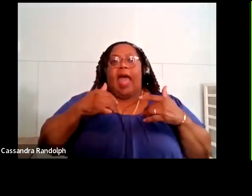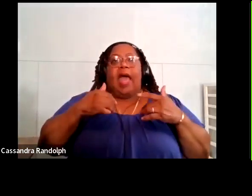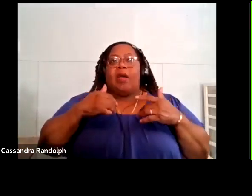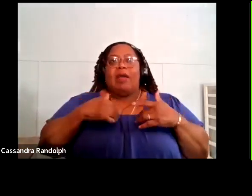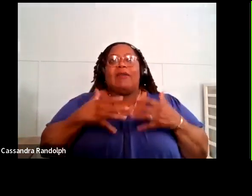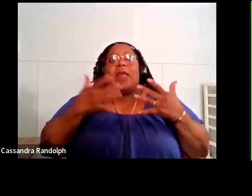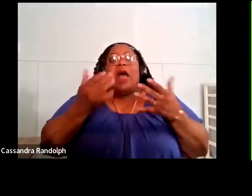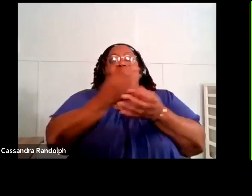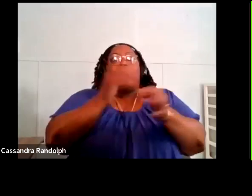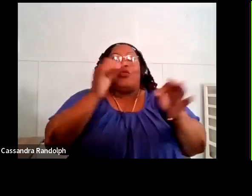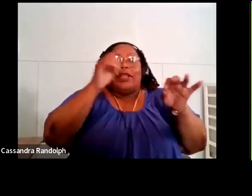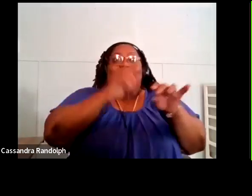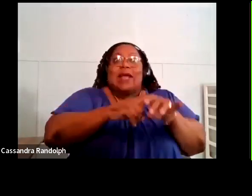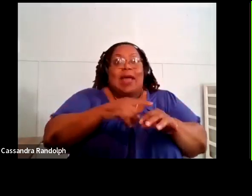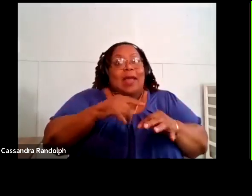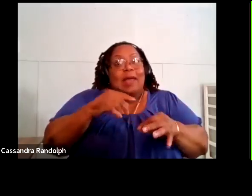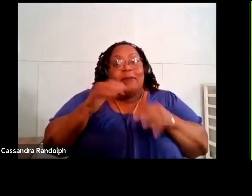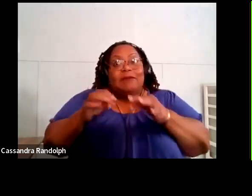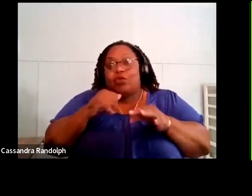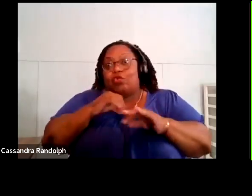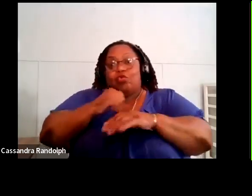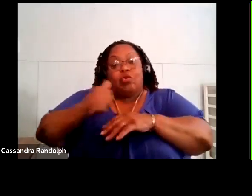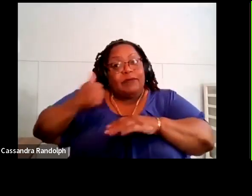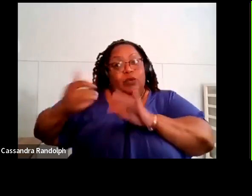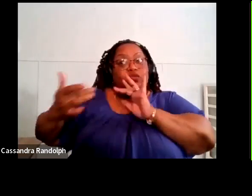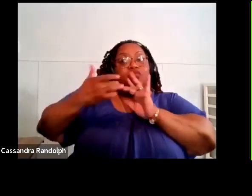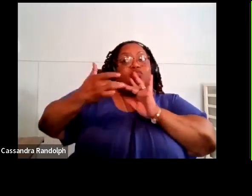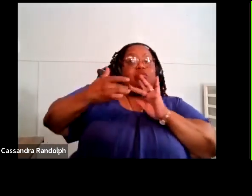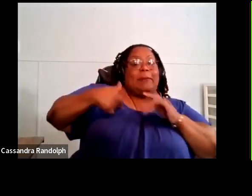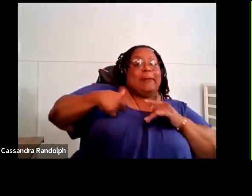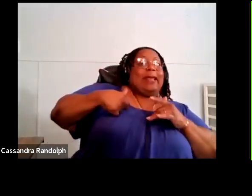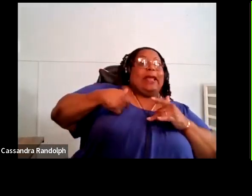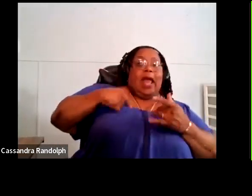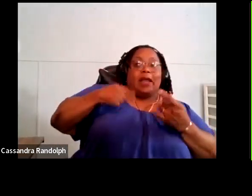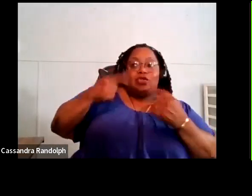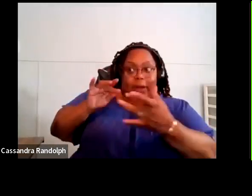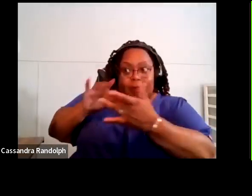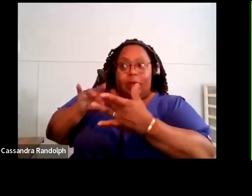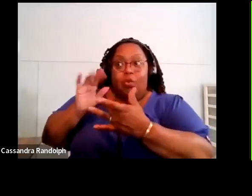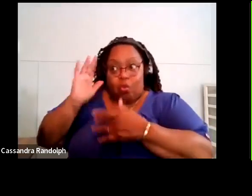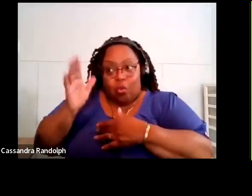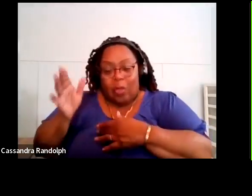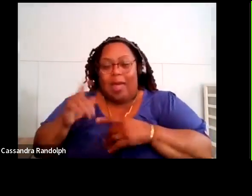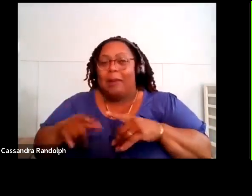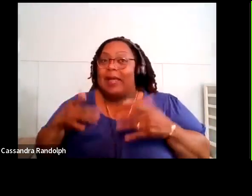friendly. For myself I take the effort on me. I reach out , I don't have endless time to